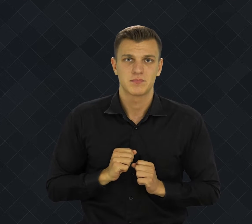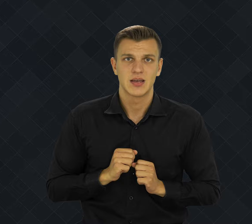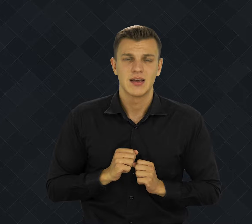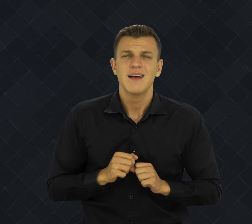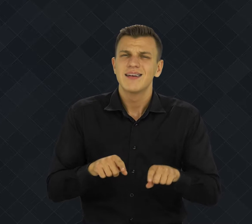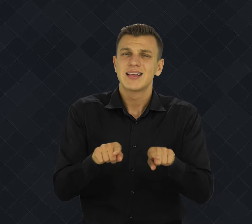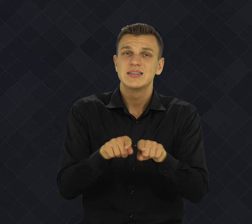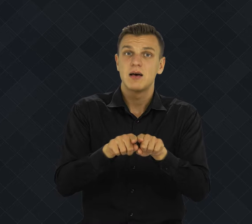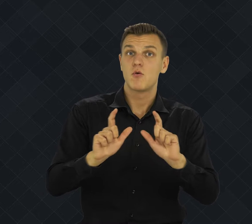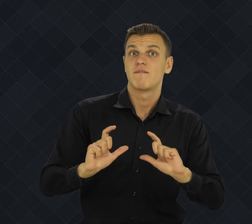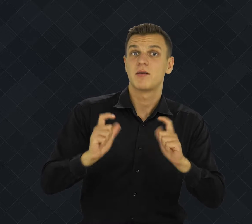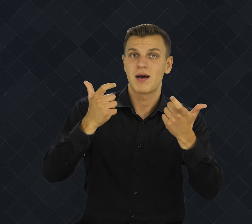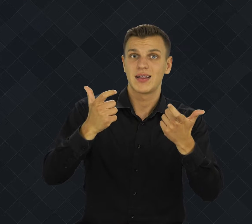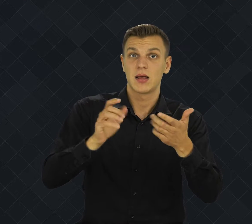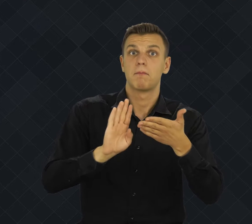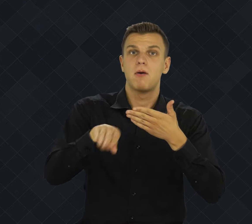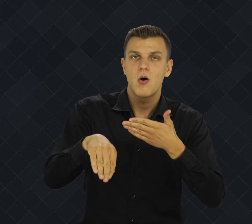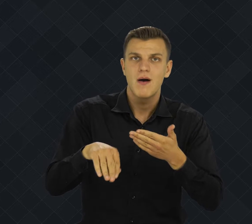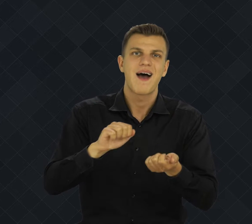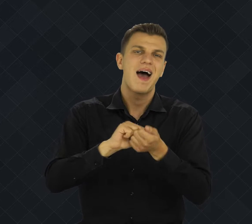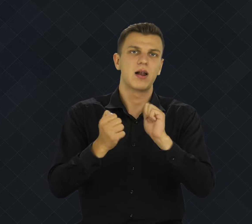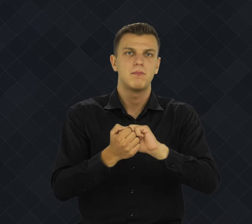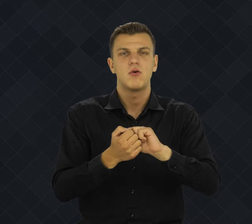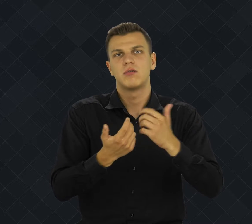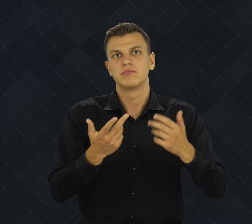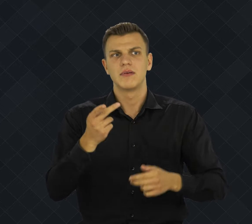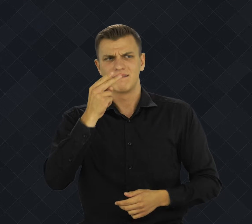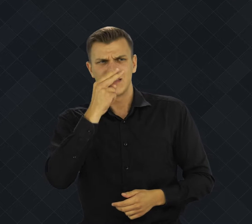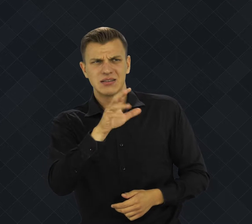What's more, a police officer can also keep the driver's license after a collision